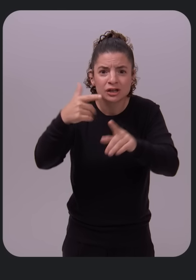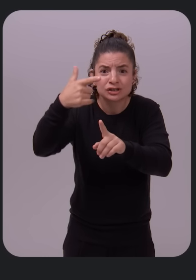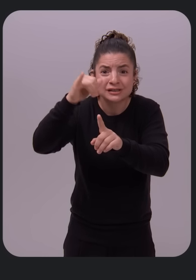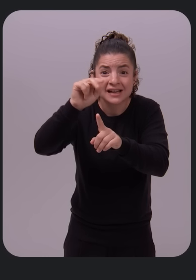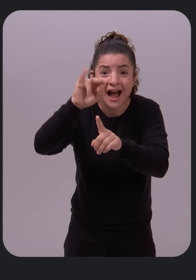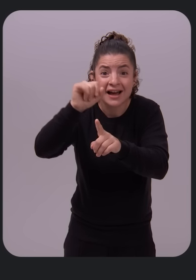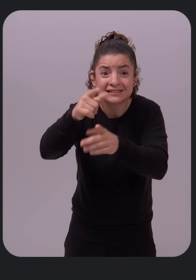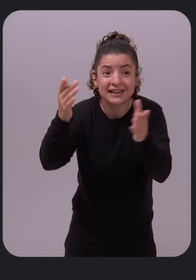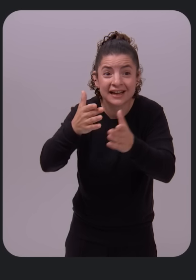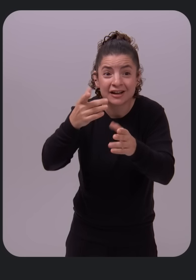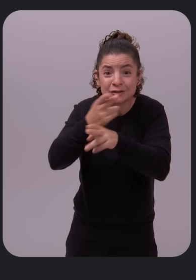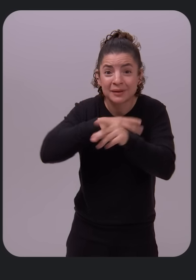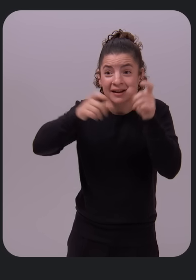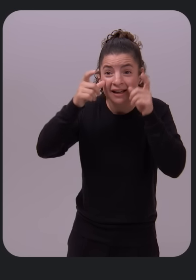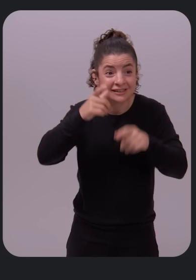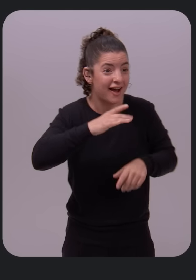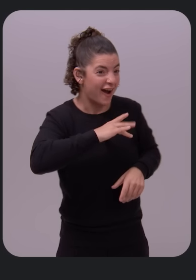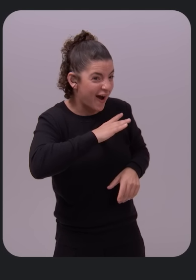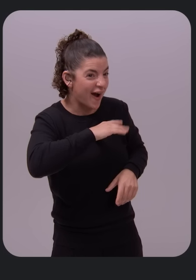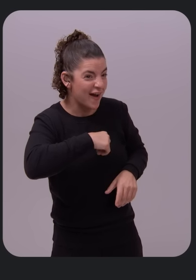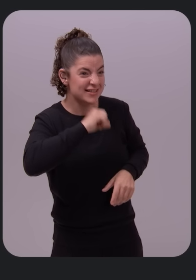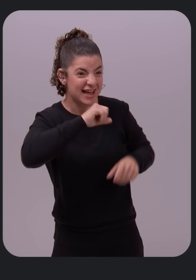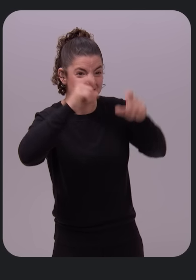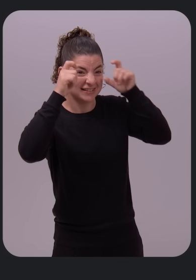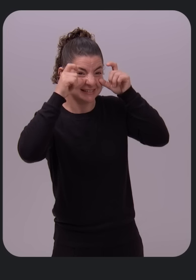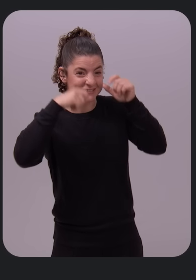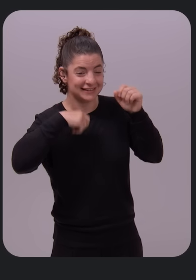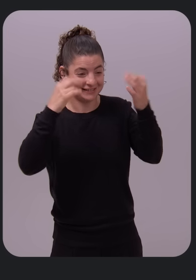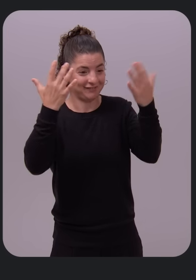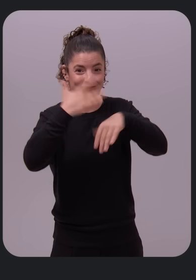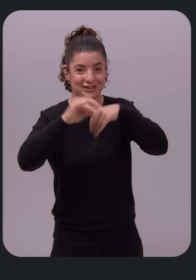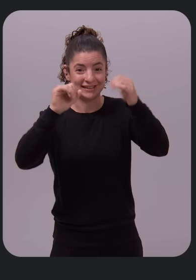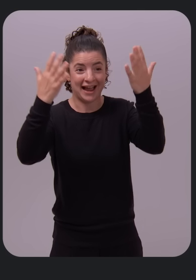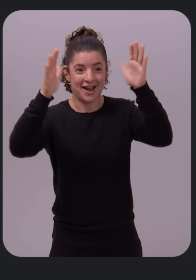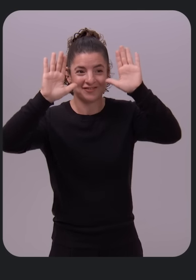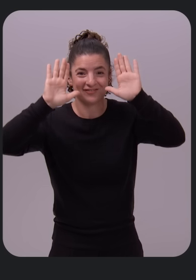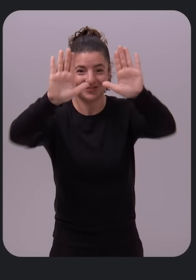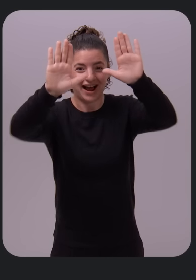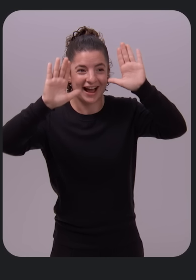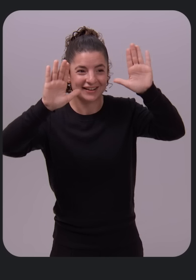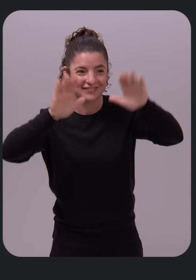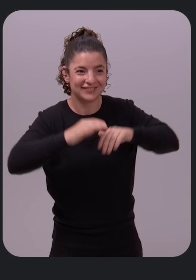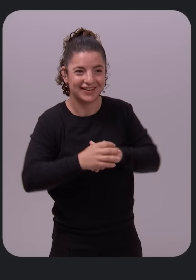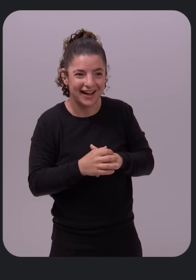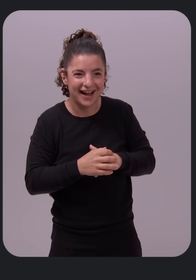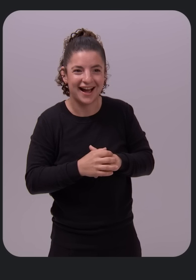I love it. It frees up both of my hands fro double high fives. Nice.